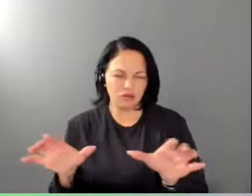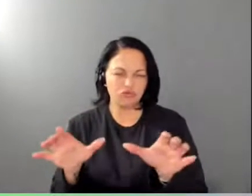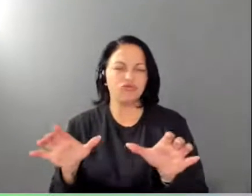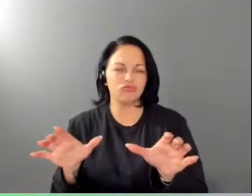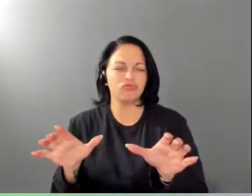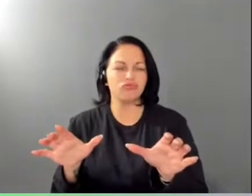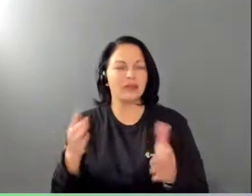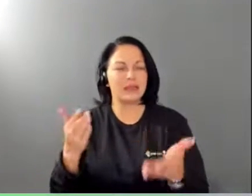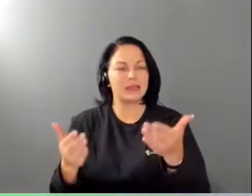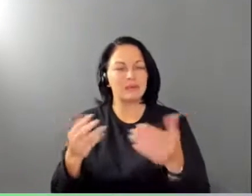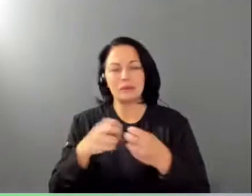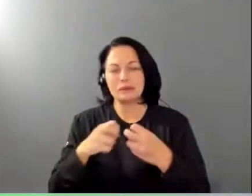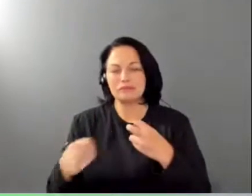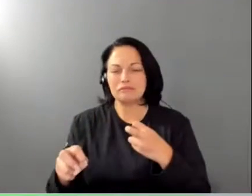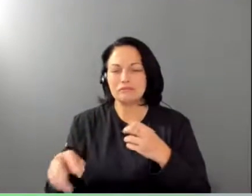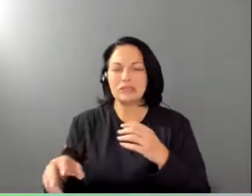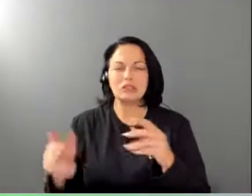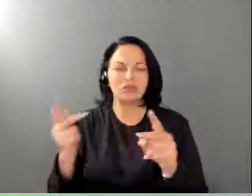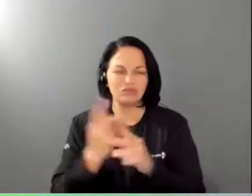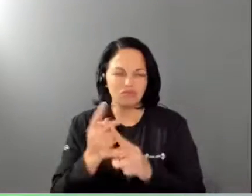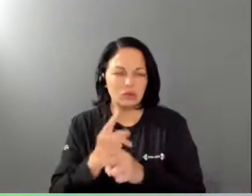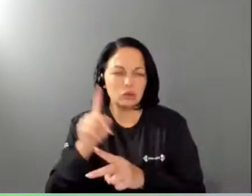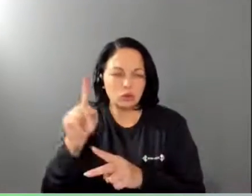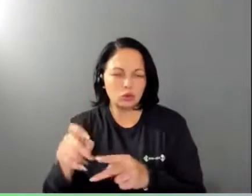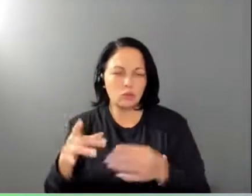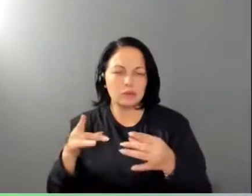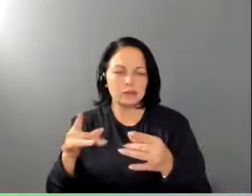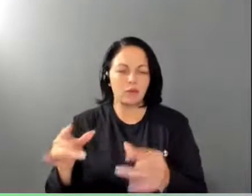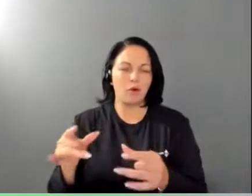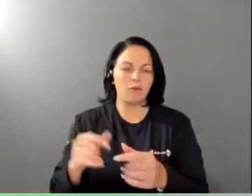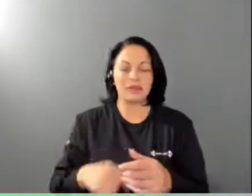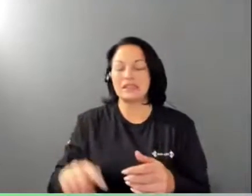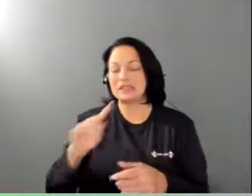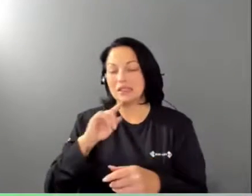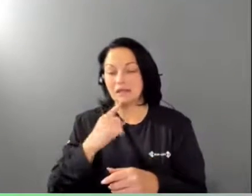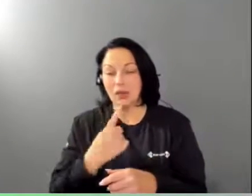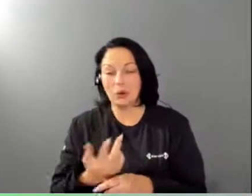severity to is that it's very inconvenient to do an